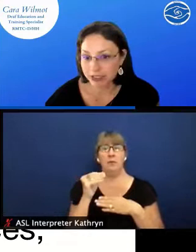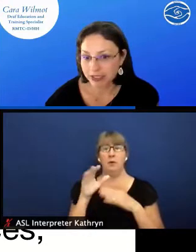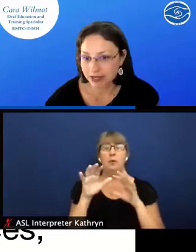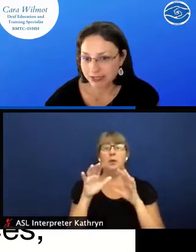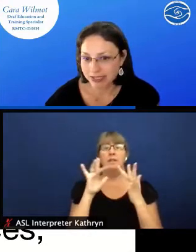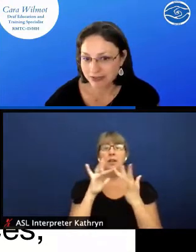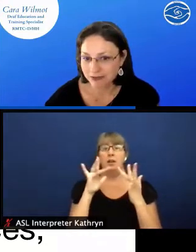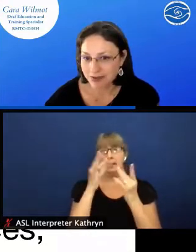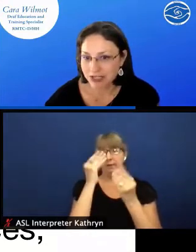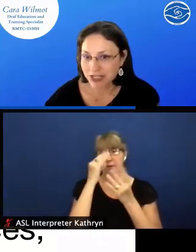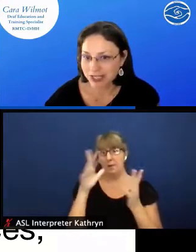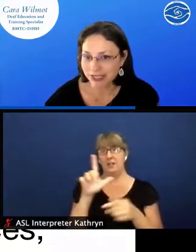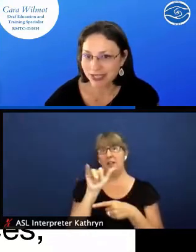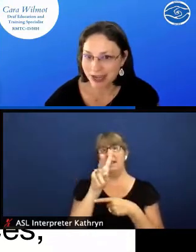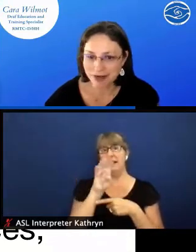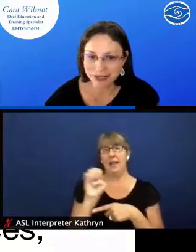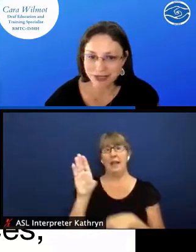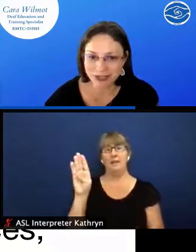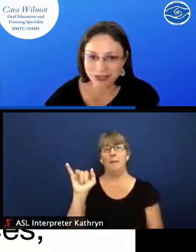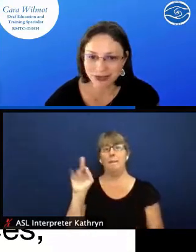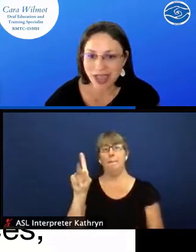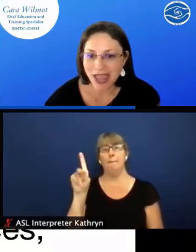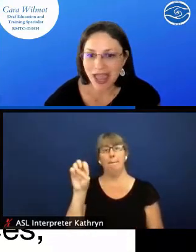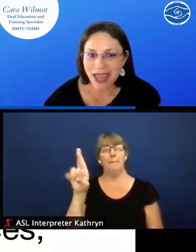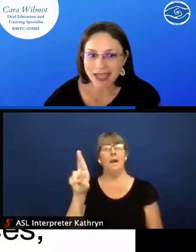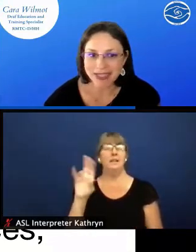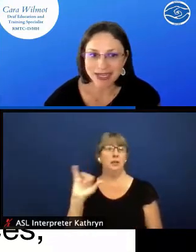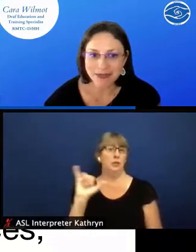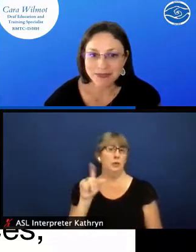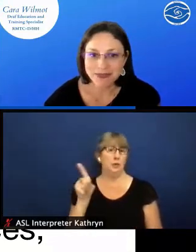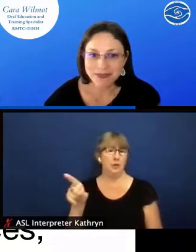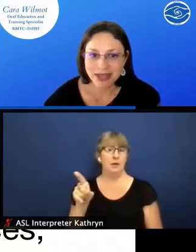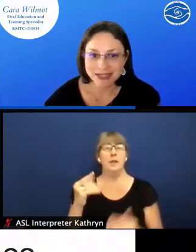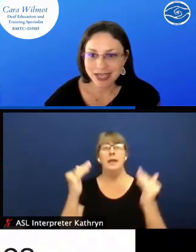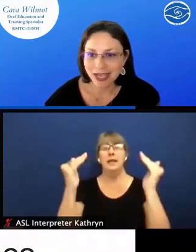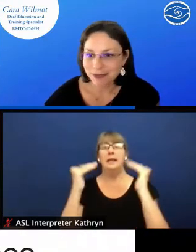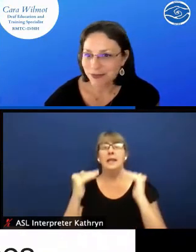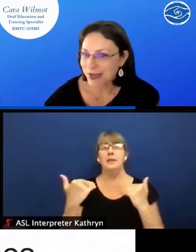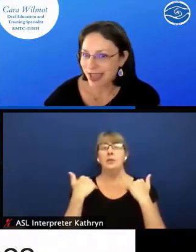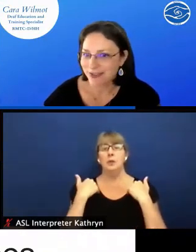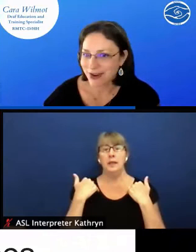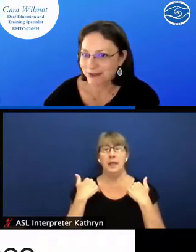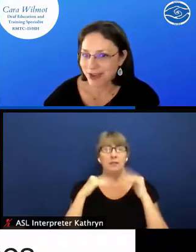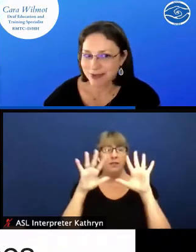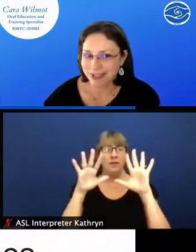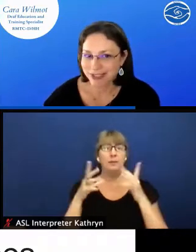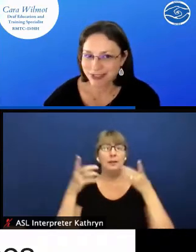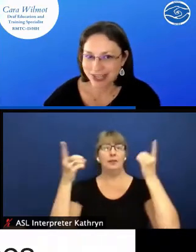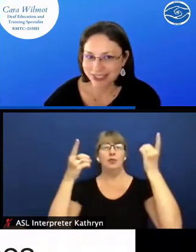contact information in the LiveBinder too. And next up we have our fabulous director,